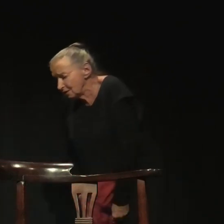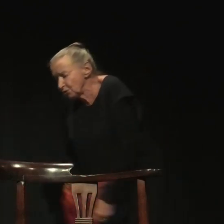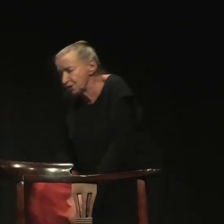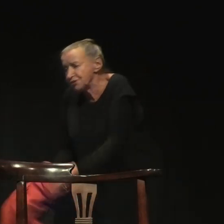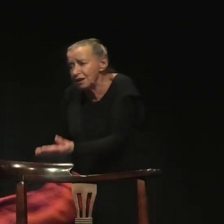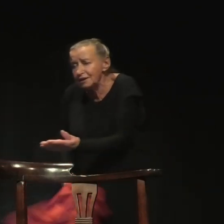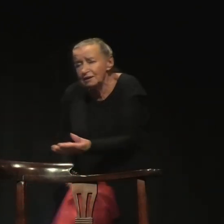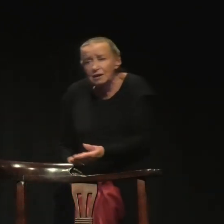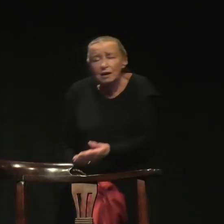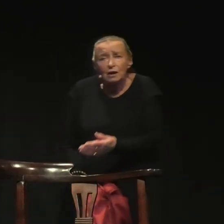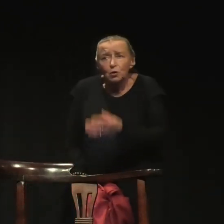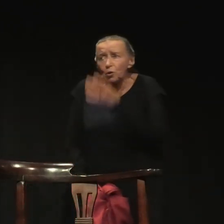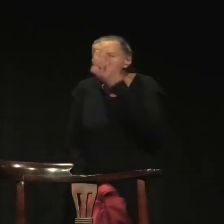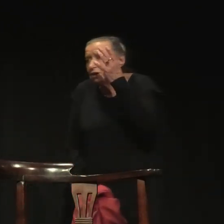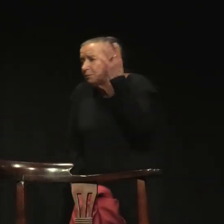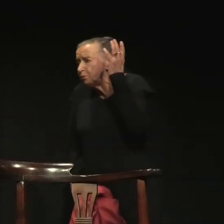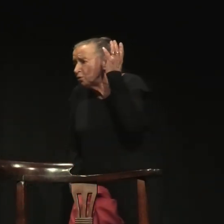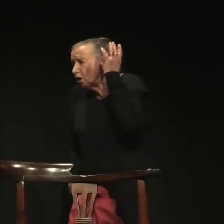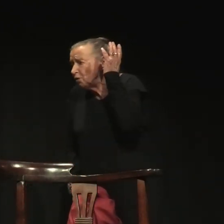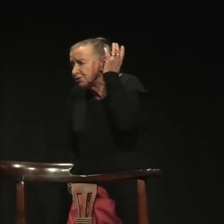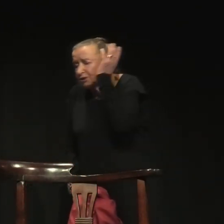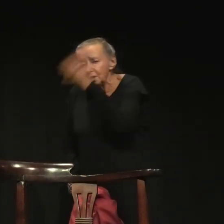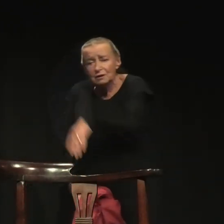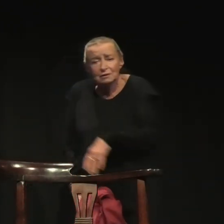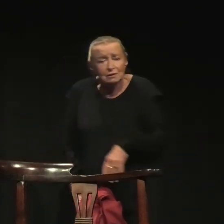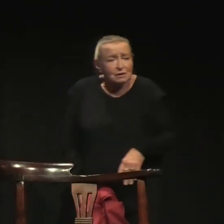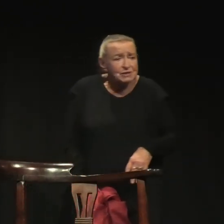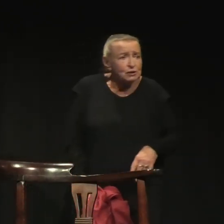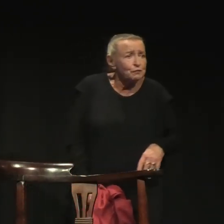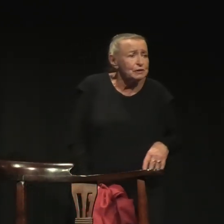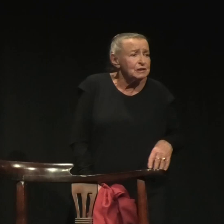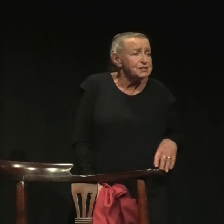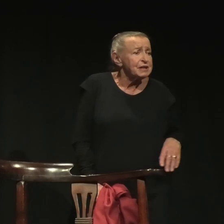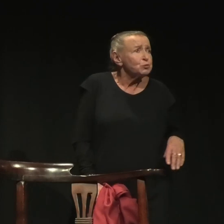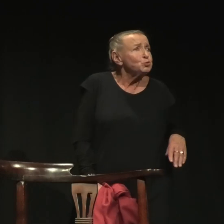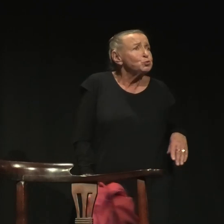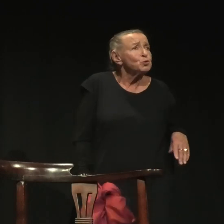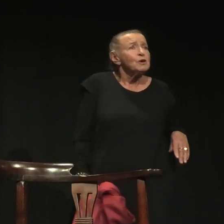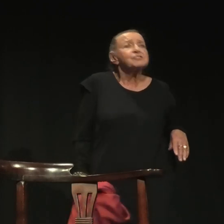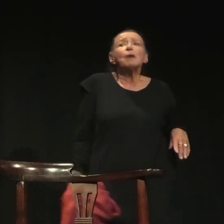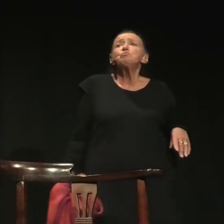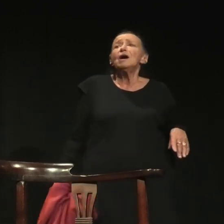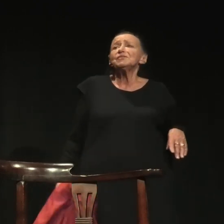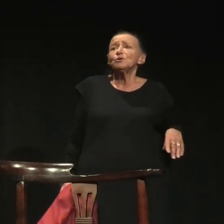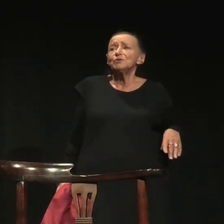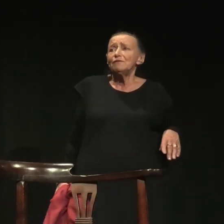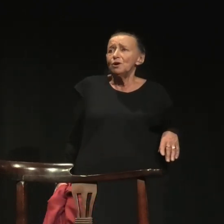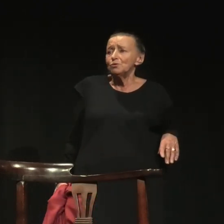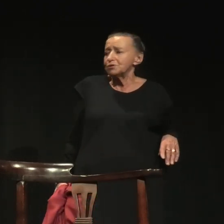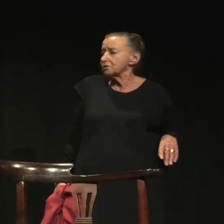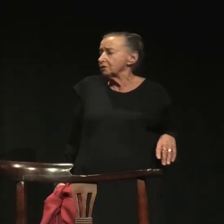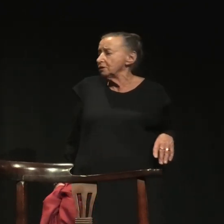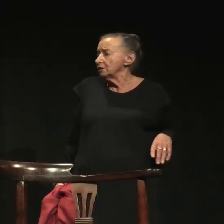They ate my hens and geese so the law says that they'll pay damages.